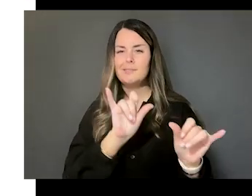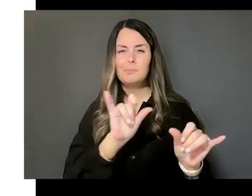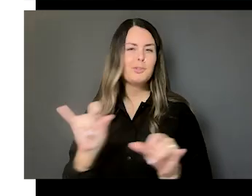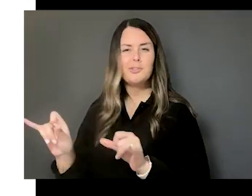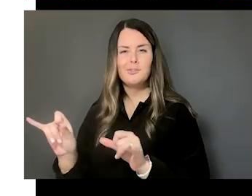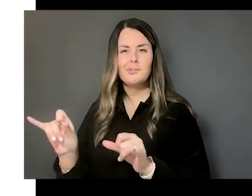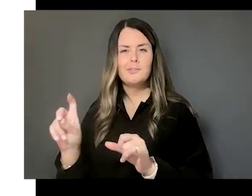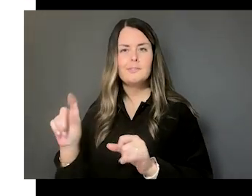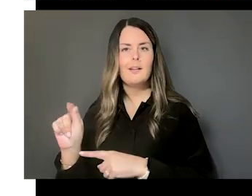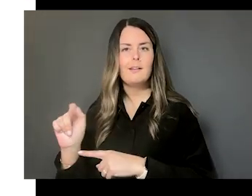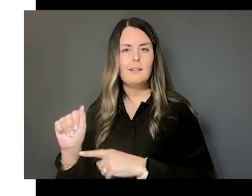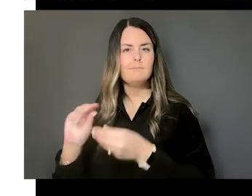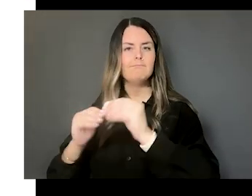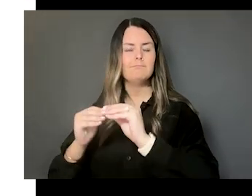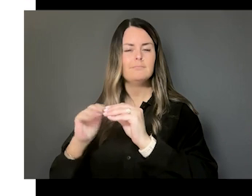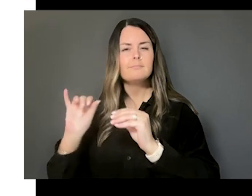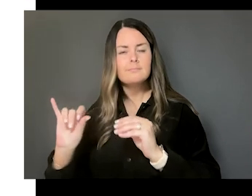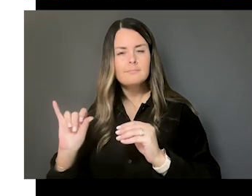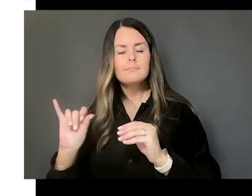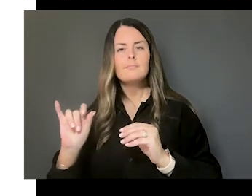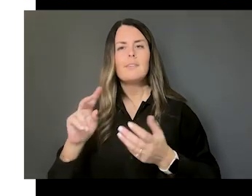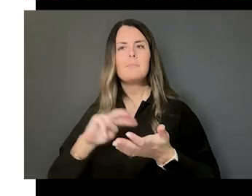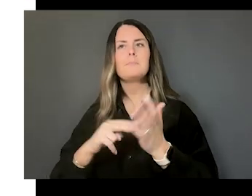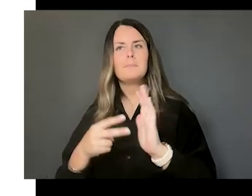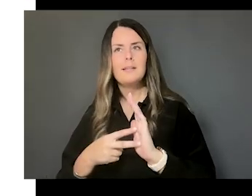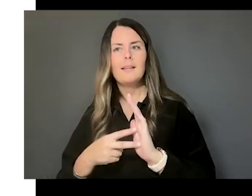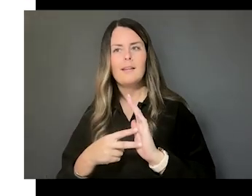So students are feeling that the teacher values their ideas.